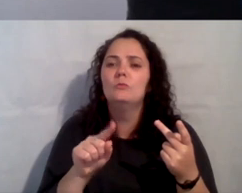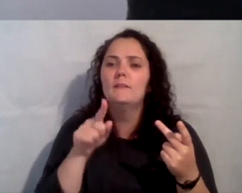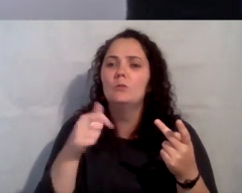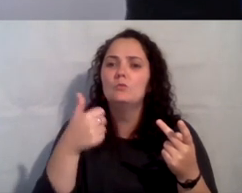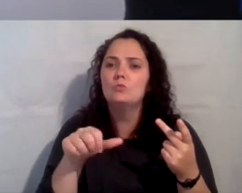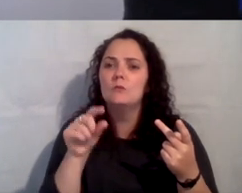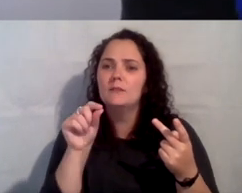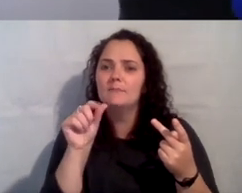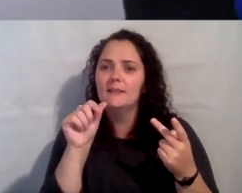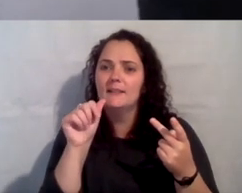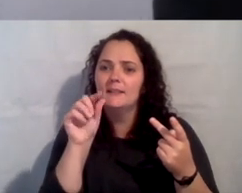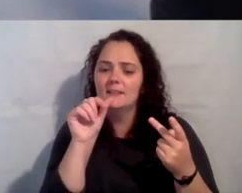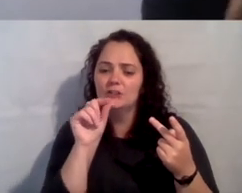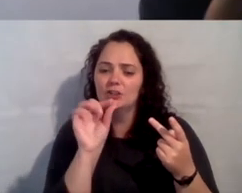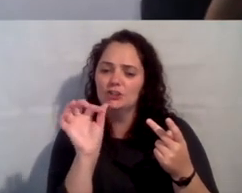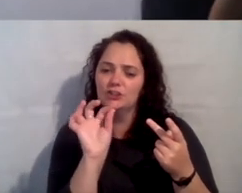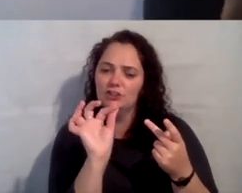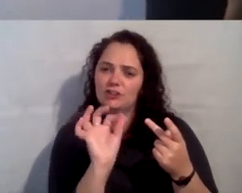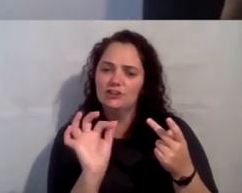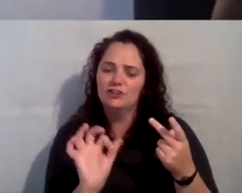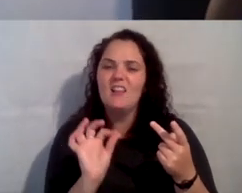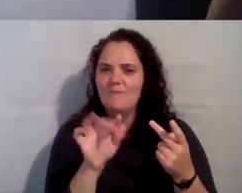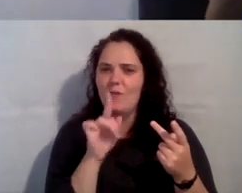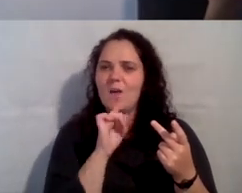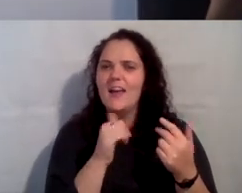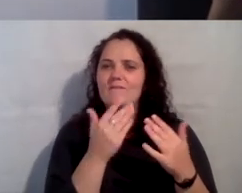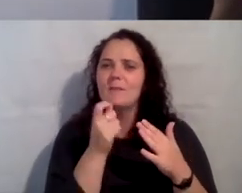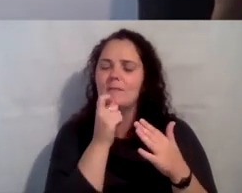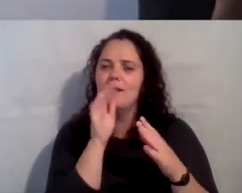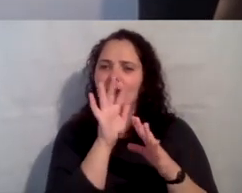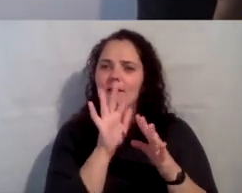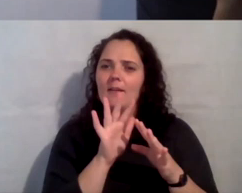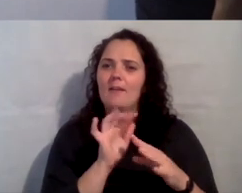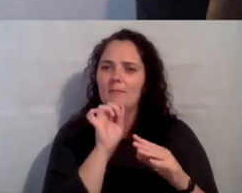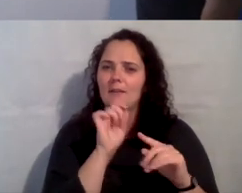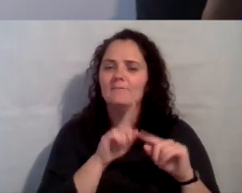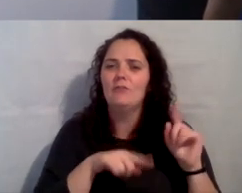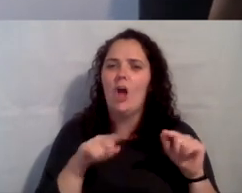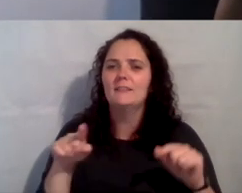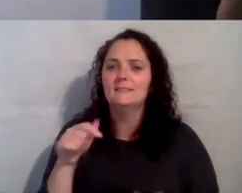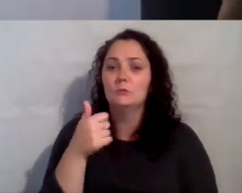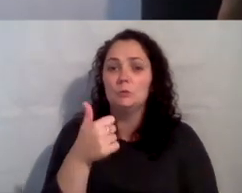spin that texta in your fingers, you'll actually get some variety in the line that you're using. Alright I'm just